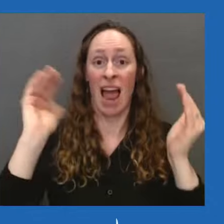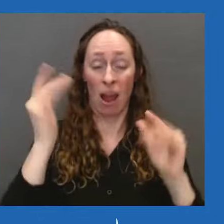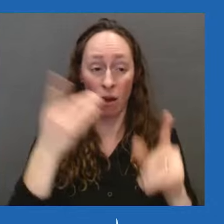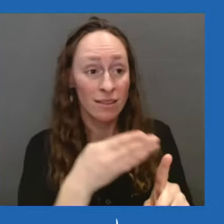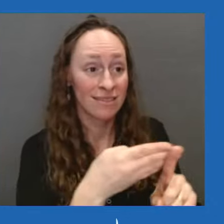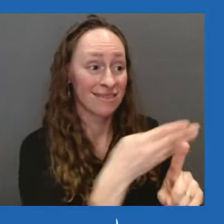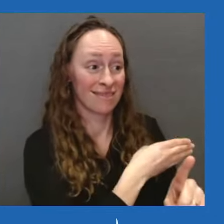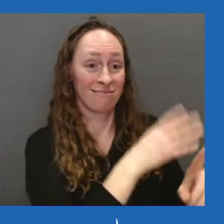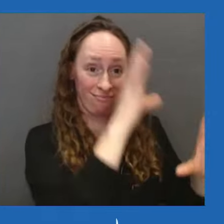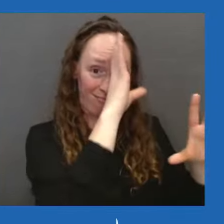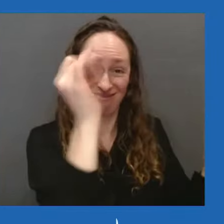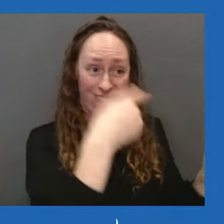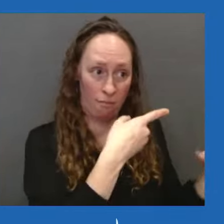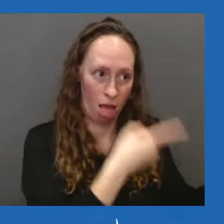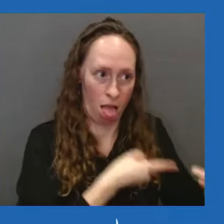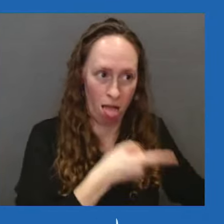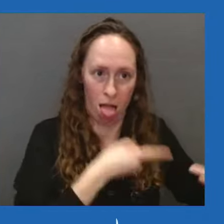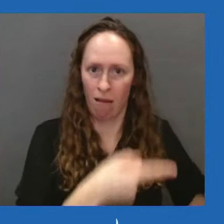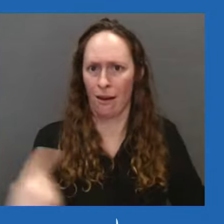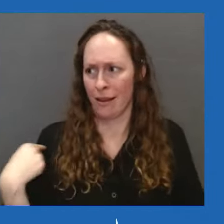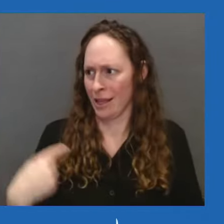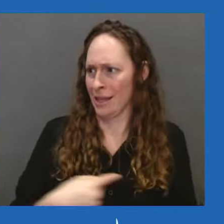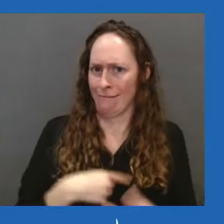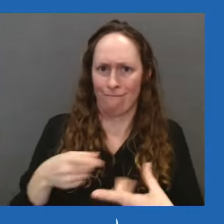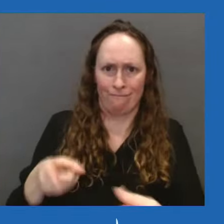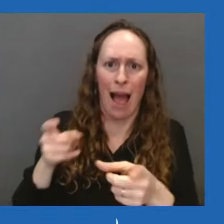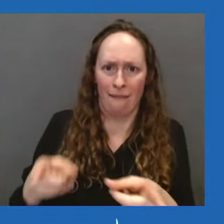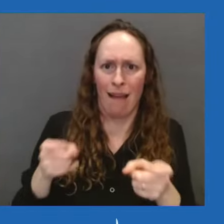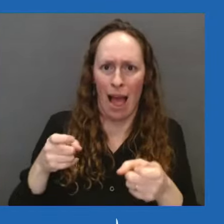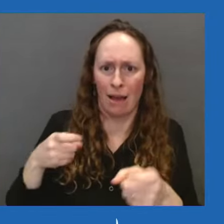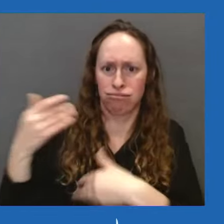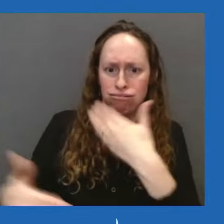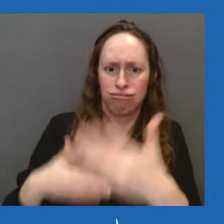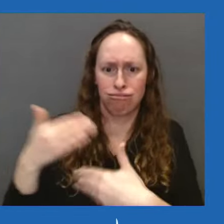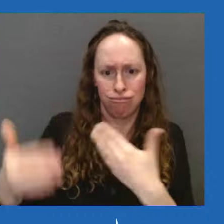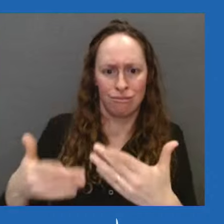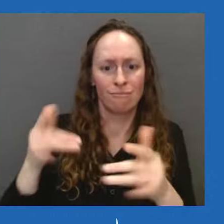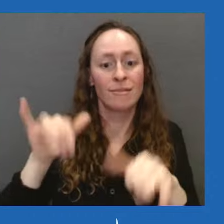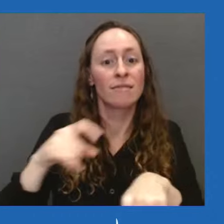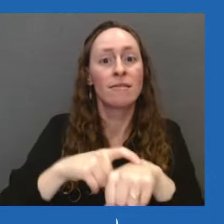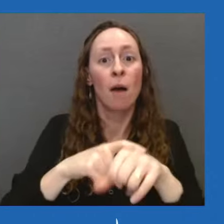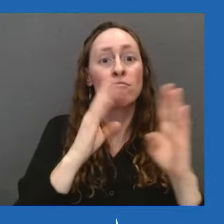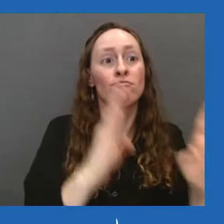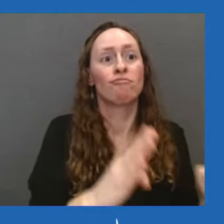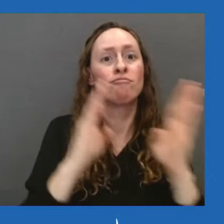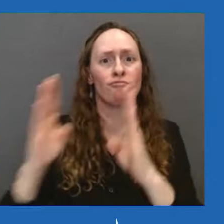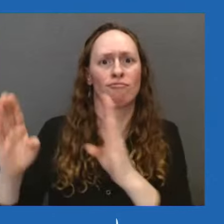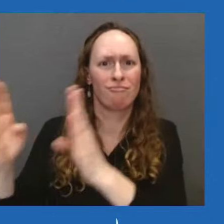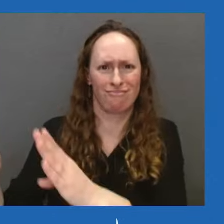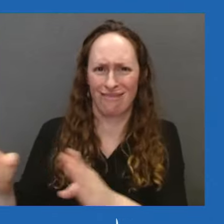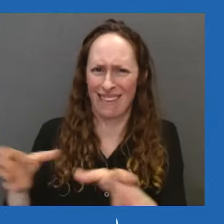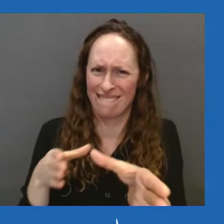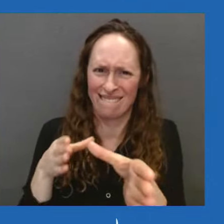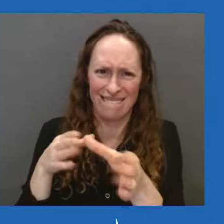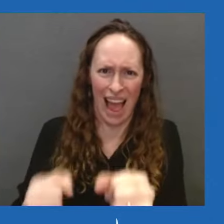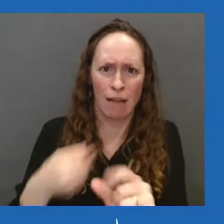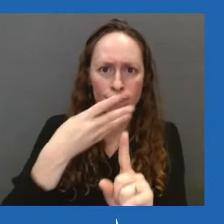for the wealthy and corporations would be -- what they said would supercharge the economy and trickle down to working folks.